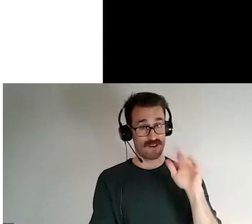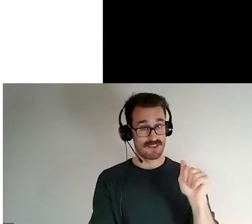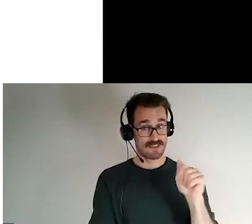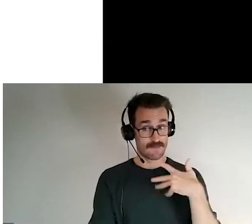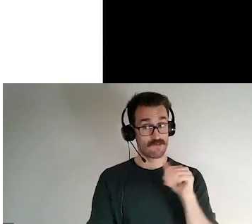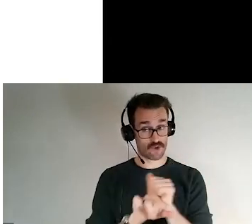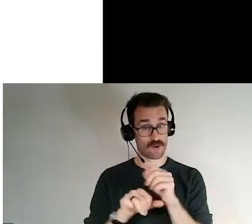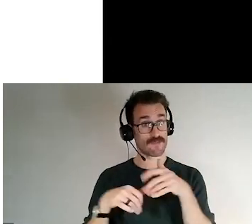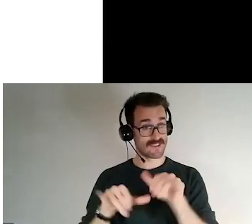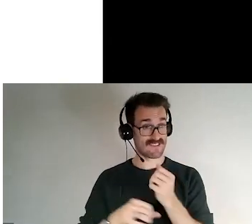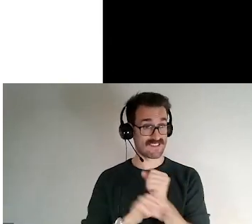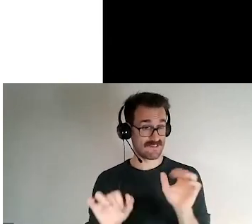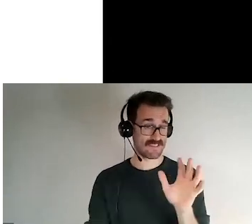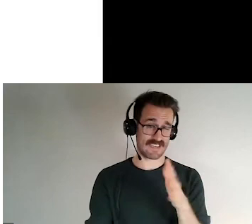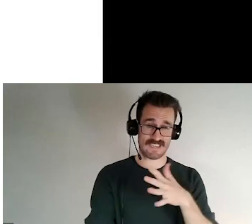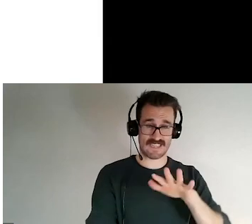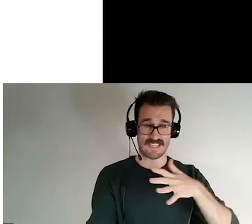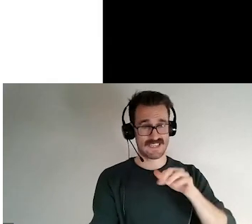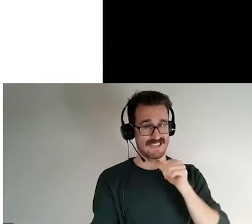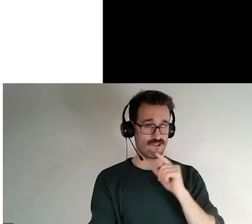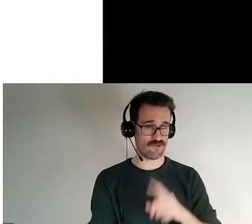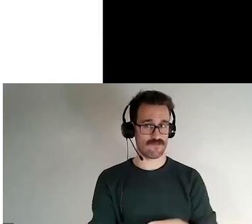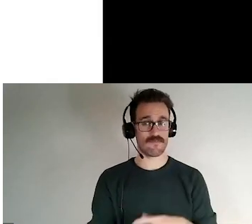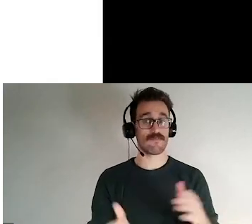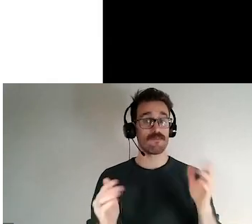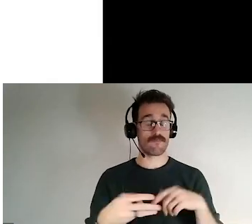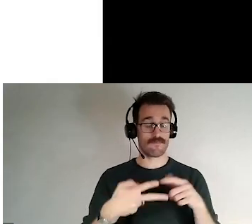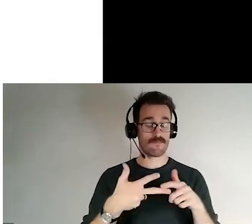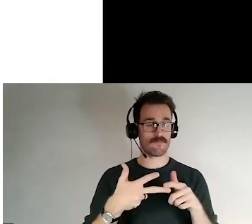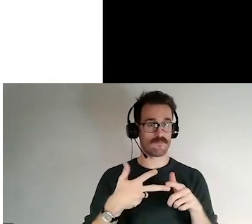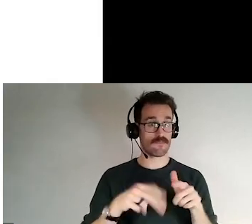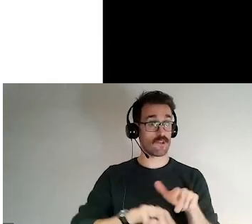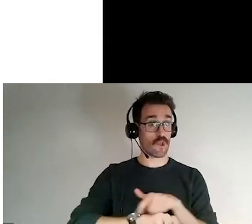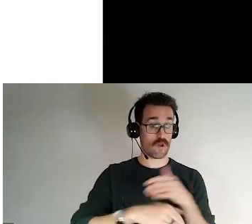challenges with long-term evaluation in that we were able to get some feedback immediately